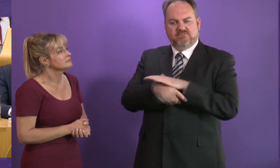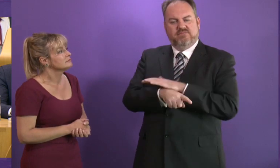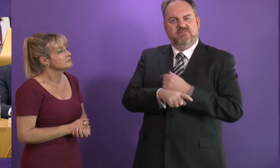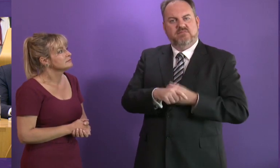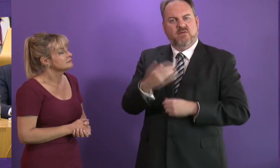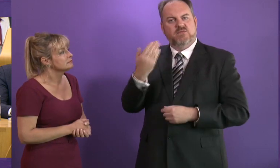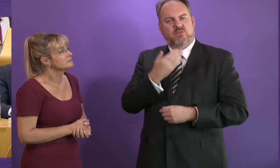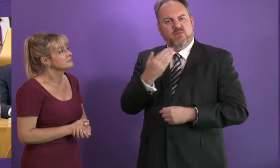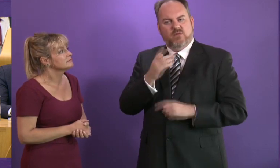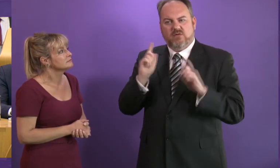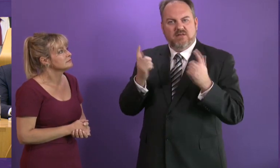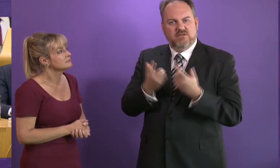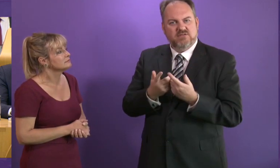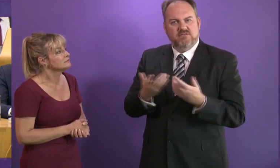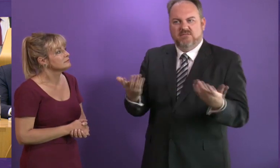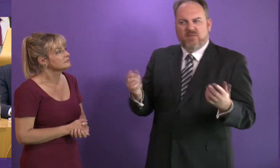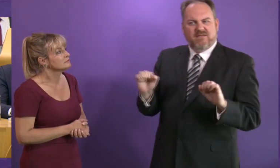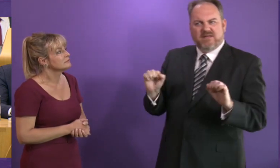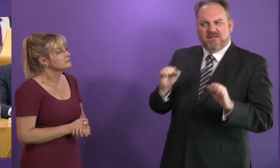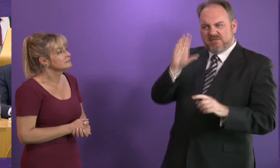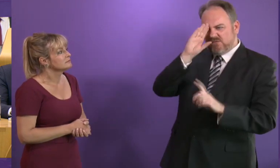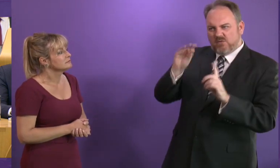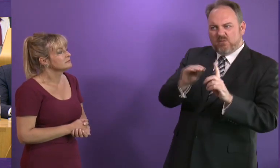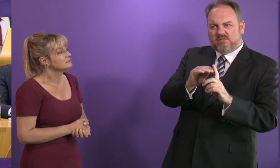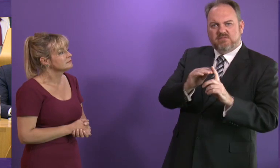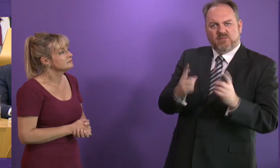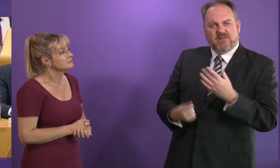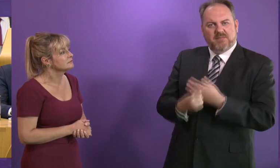or Colleges Scotland. Will the First Minister confirm today that any college student who